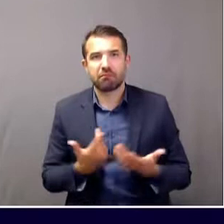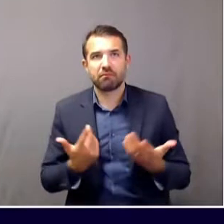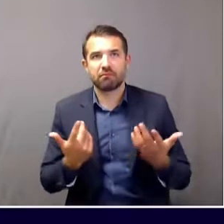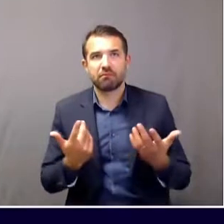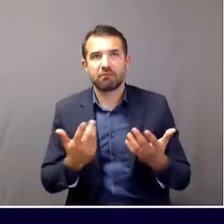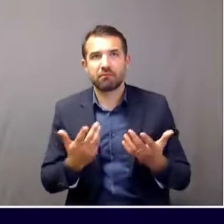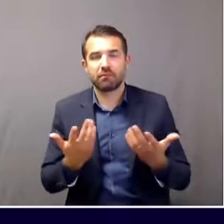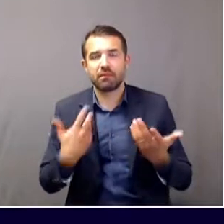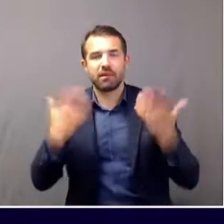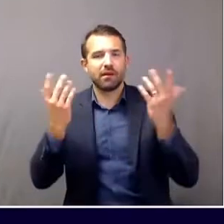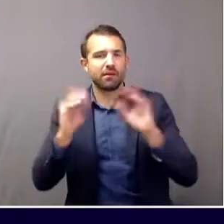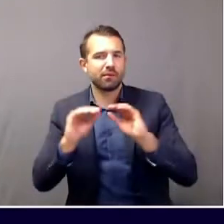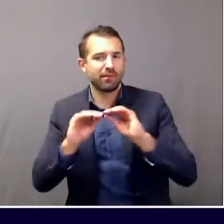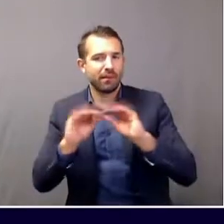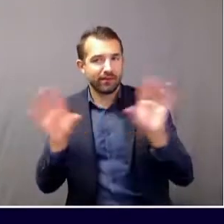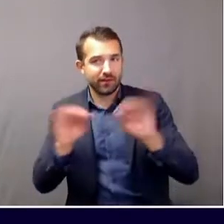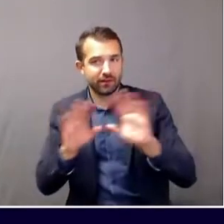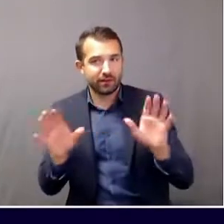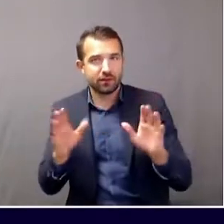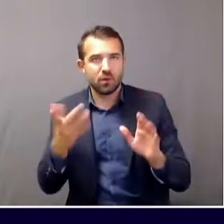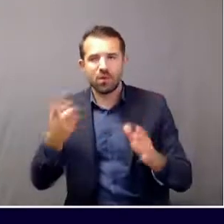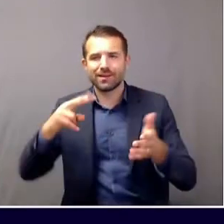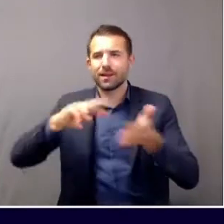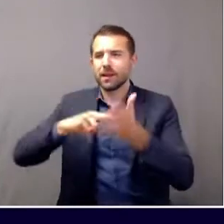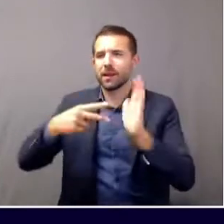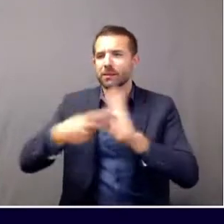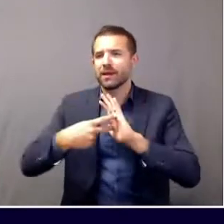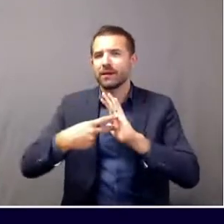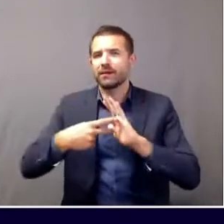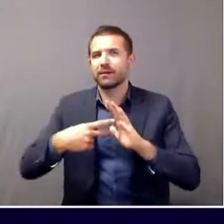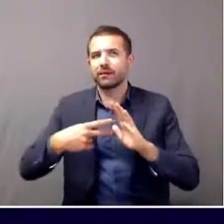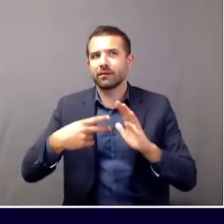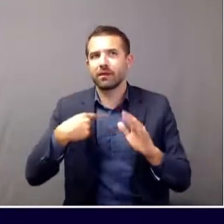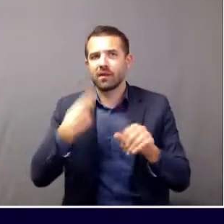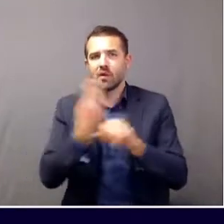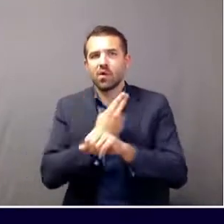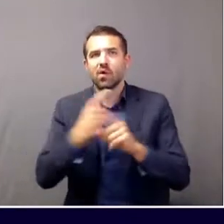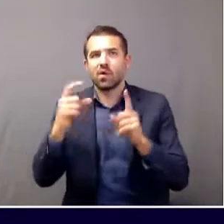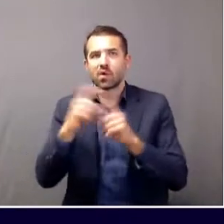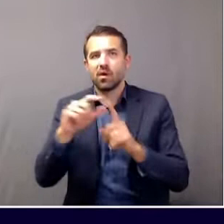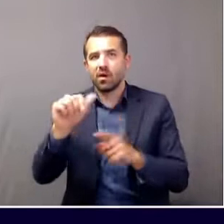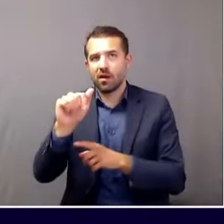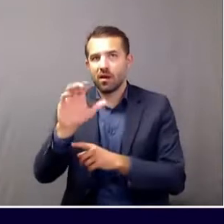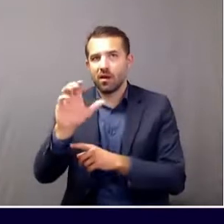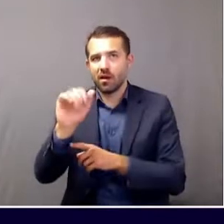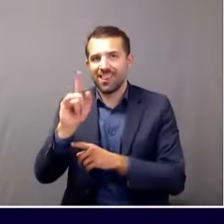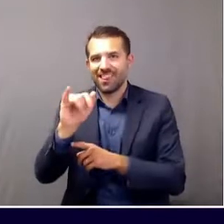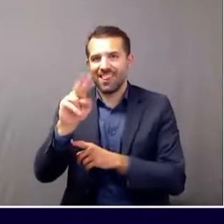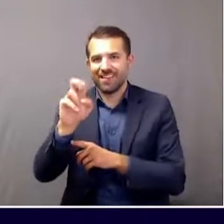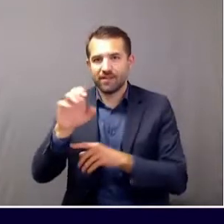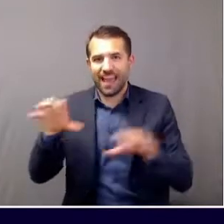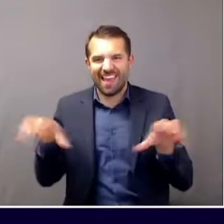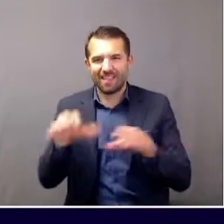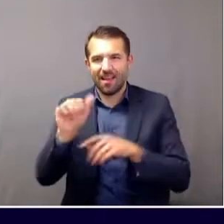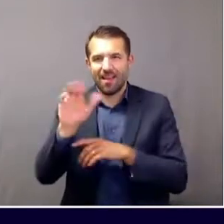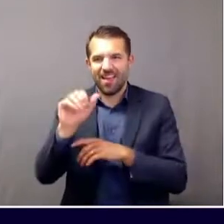what we need we we don't use the term active